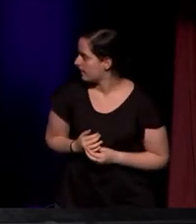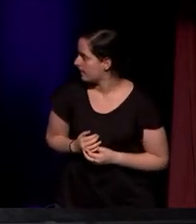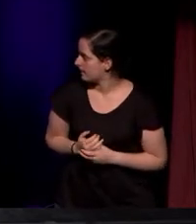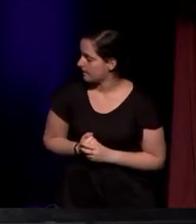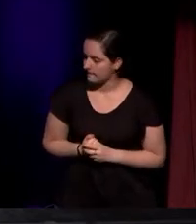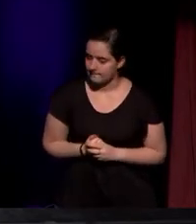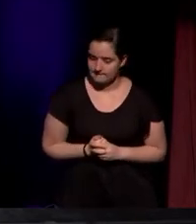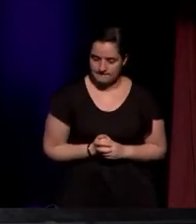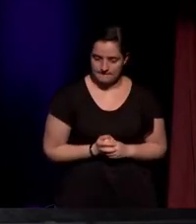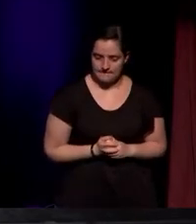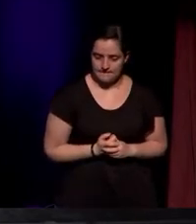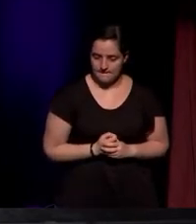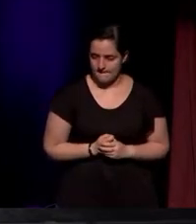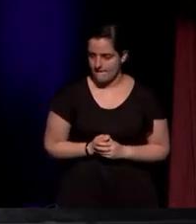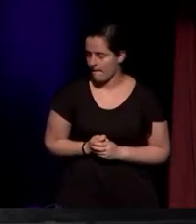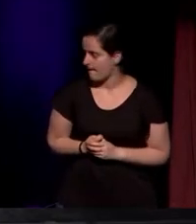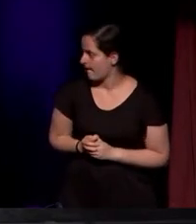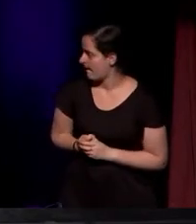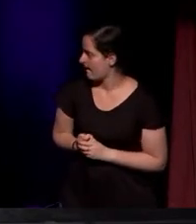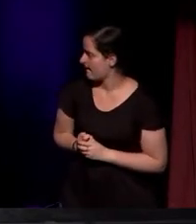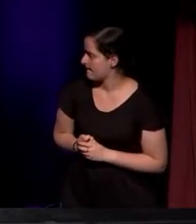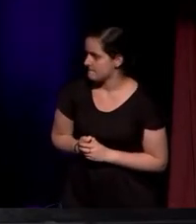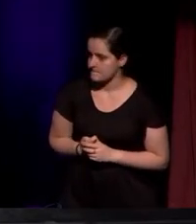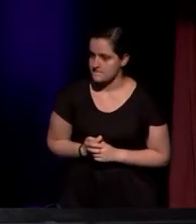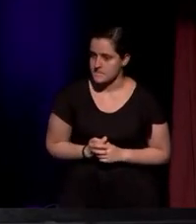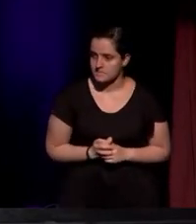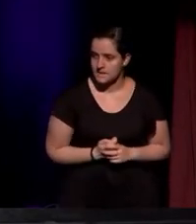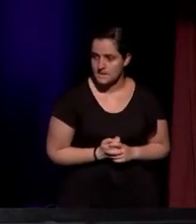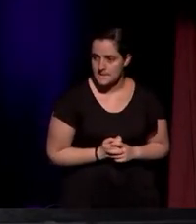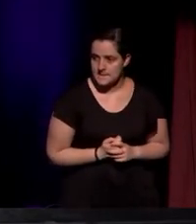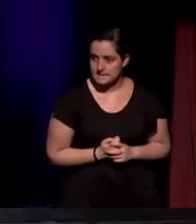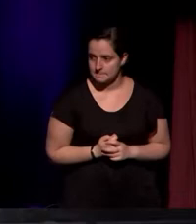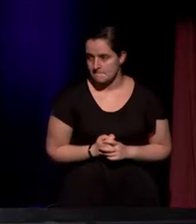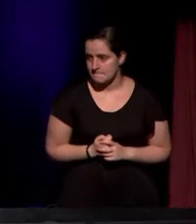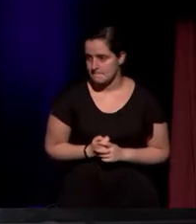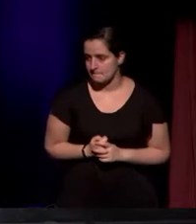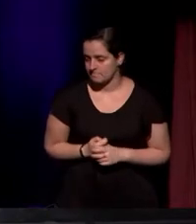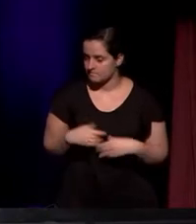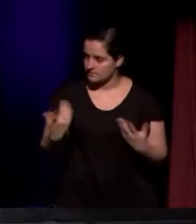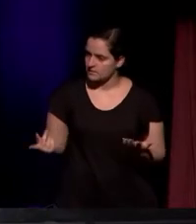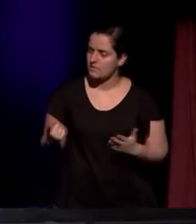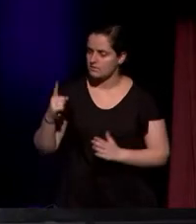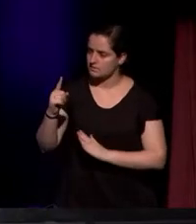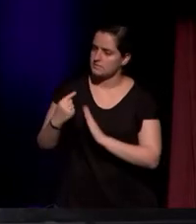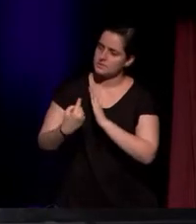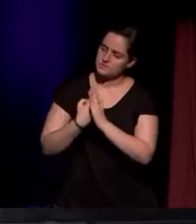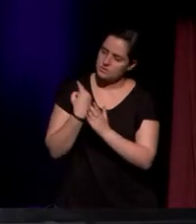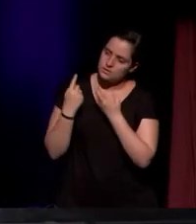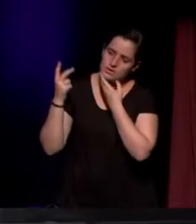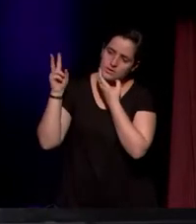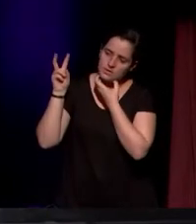Question by Marisol. Where's Marisol? You asked about the issue of neoliberalism,